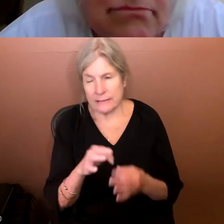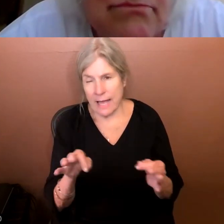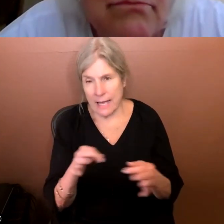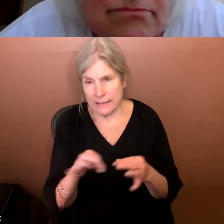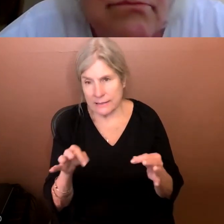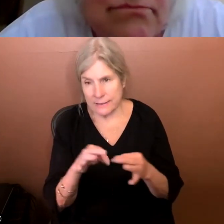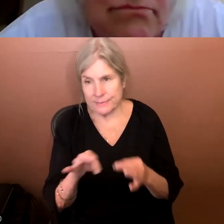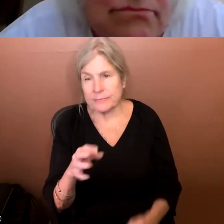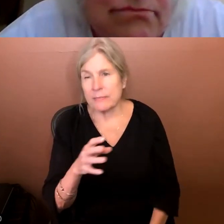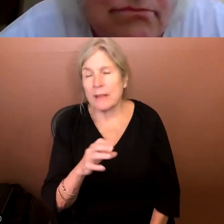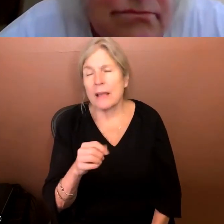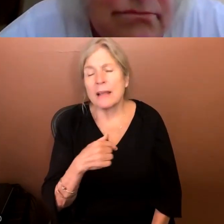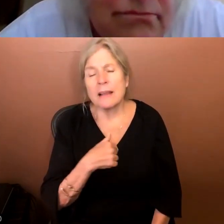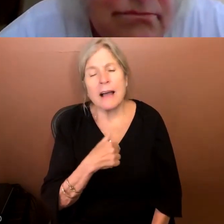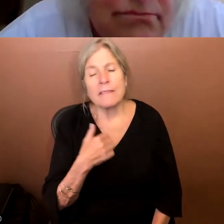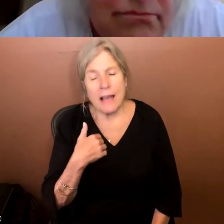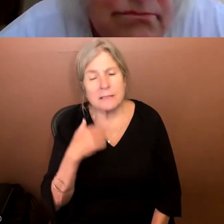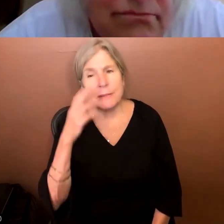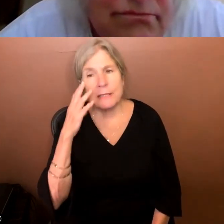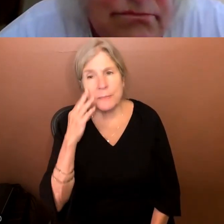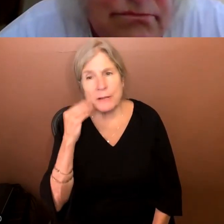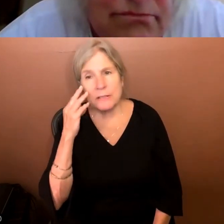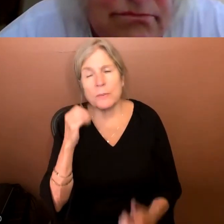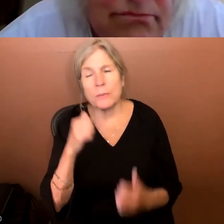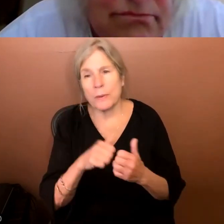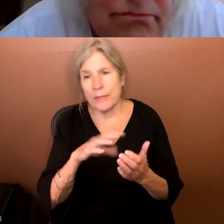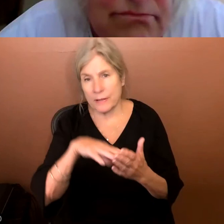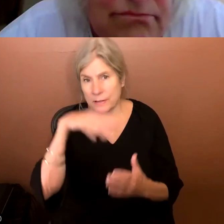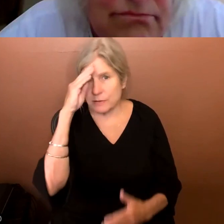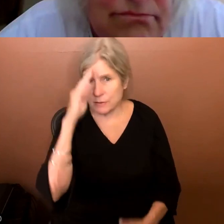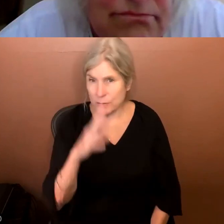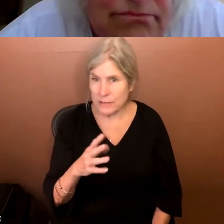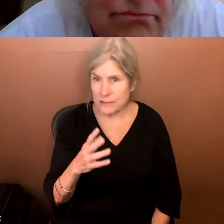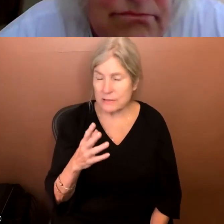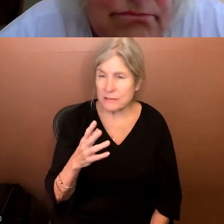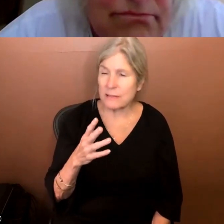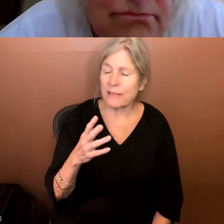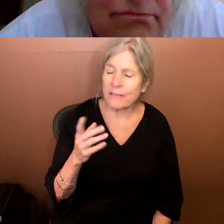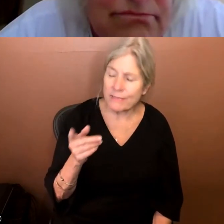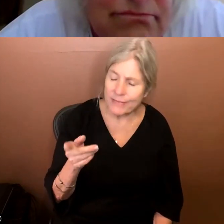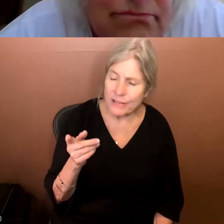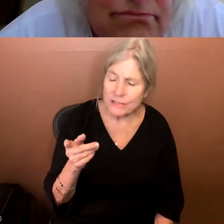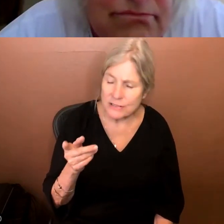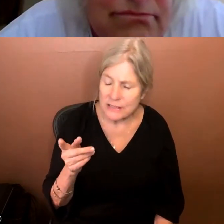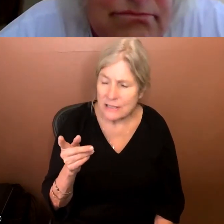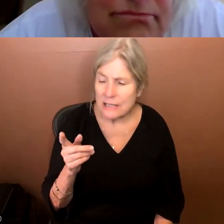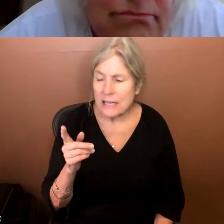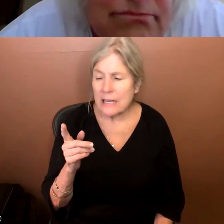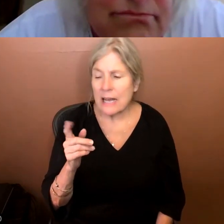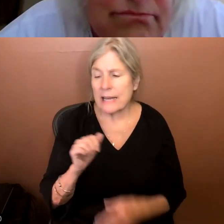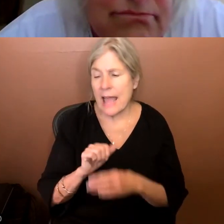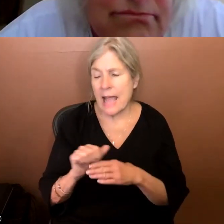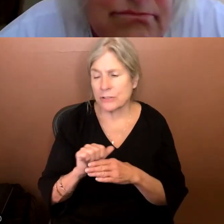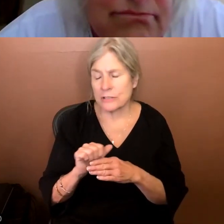I've had some experience with students. There's an exercise I do that I say